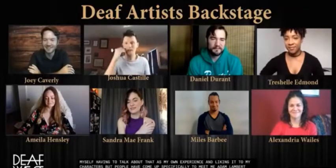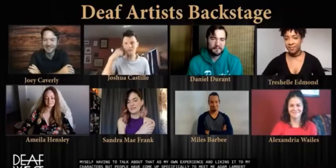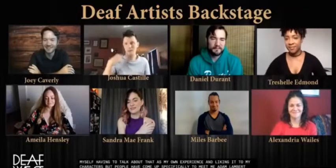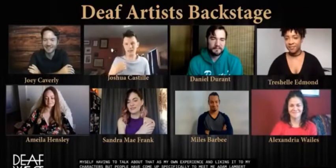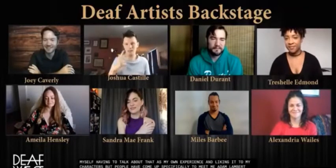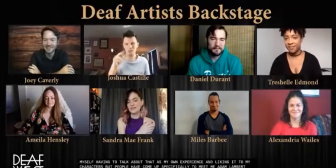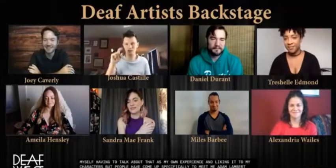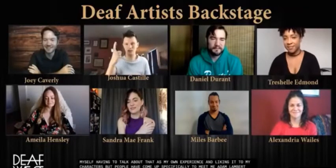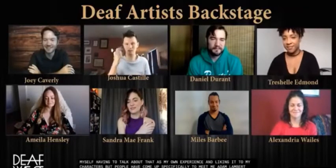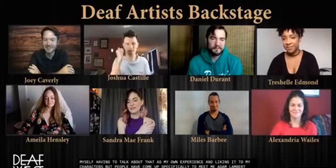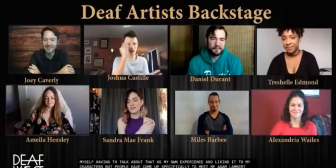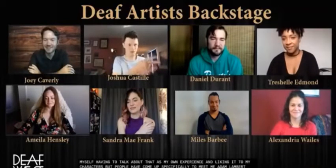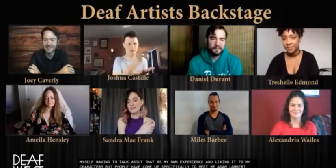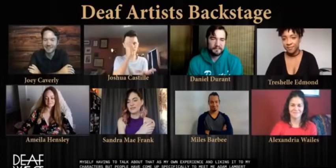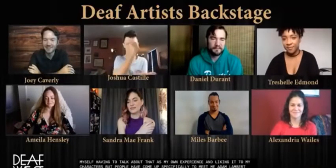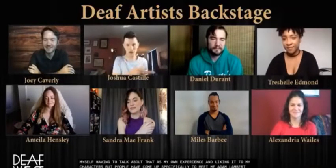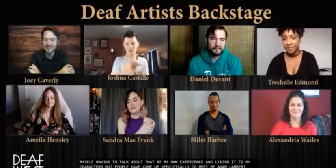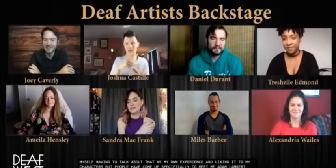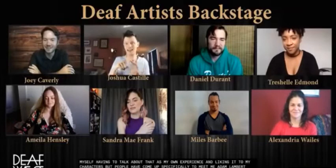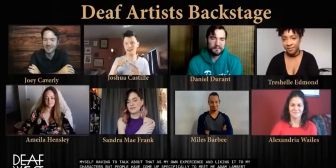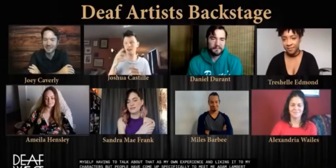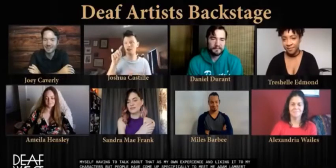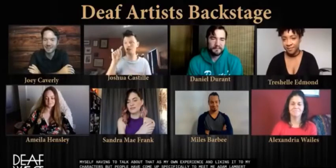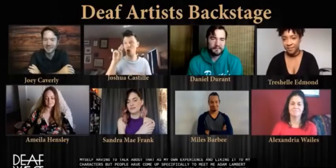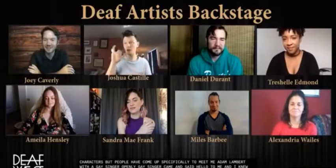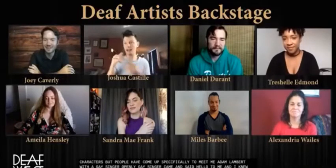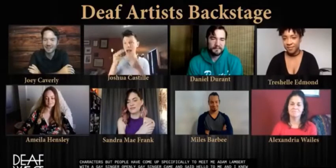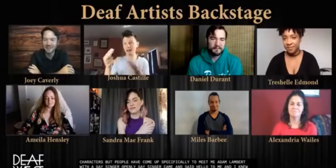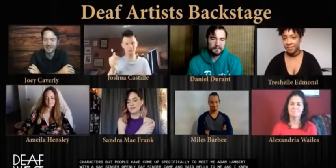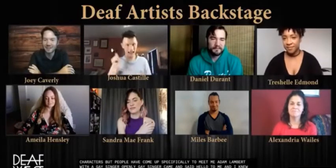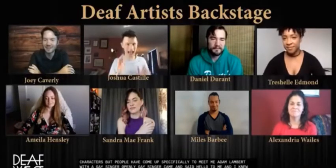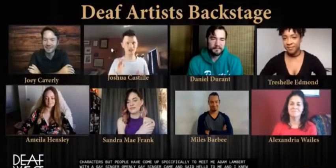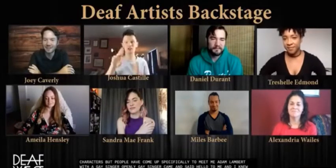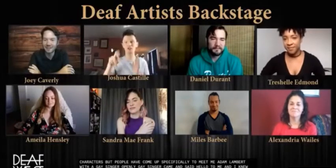They validated my Deaf identity above and beyond all.